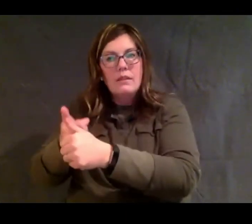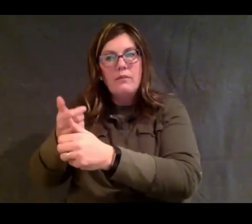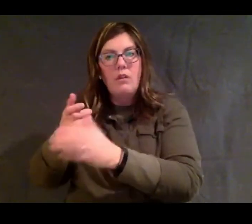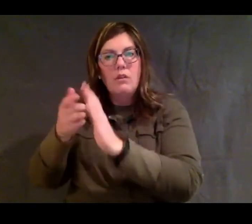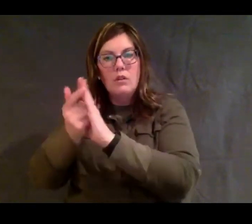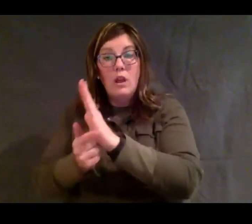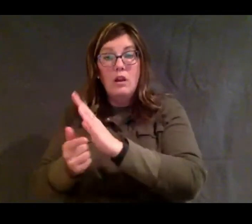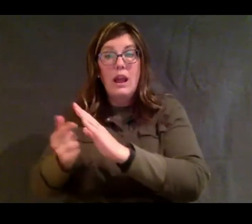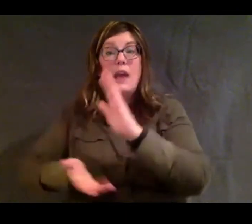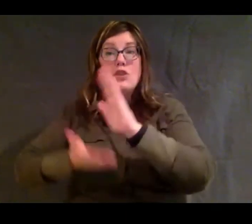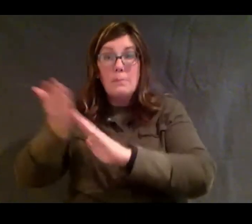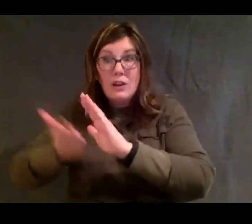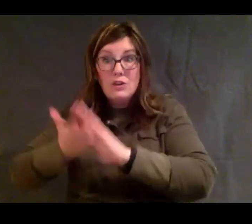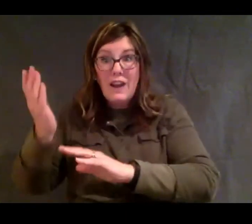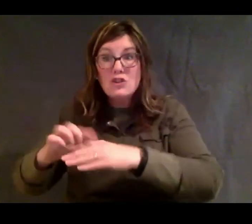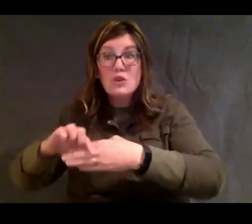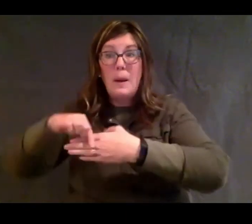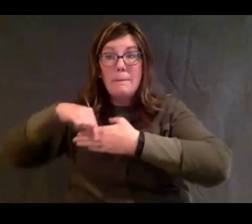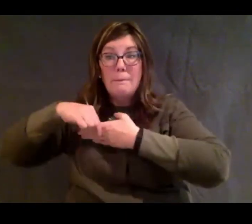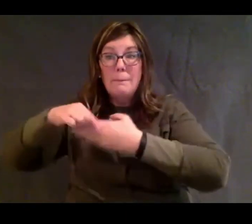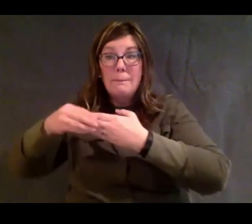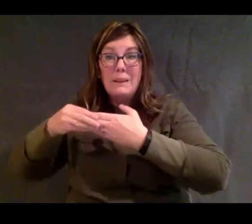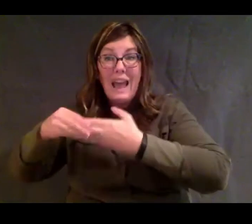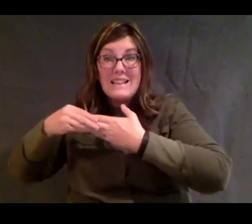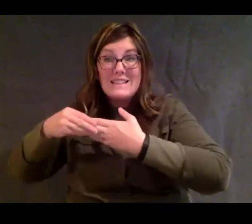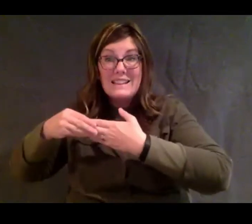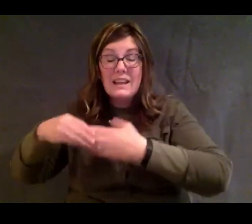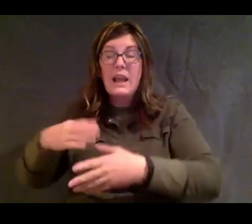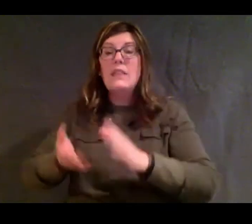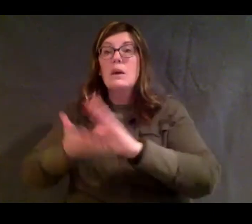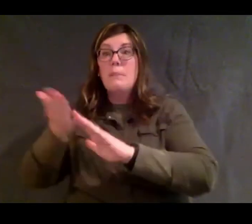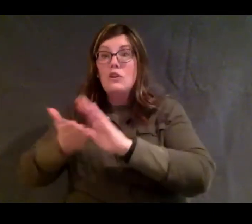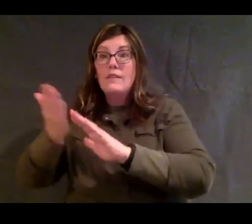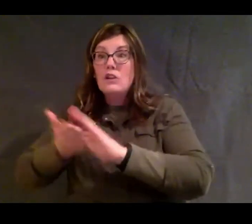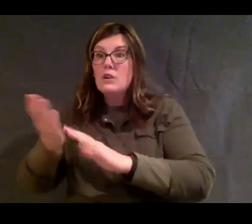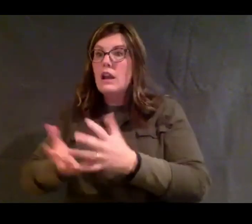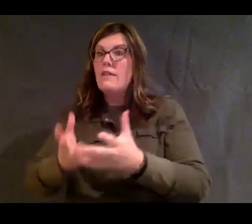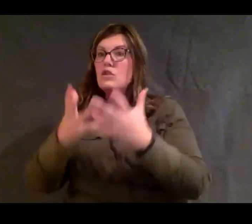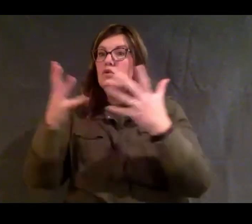of plastics right and the manufacturing of so many things that go into our system